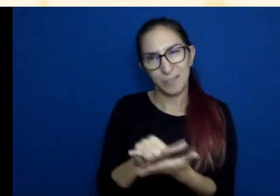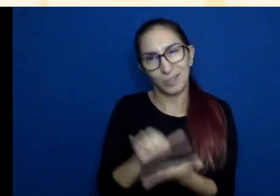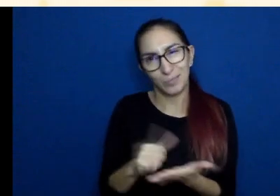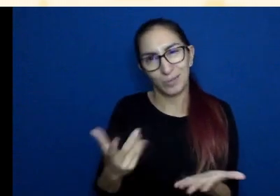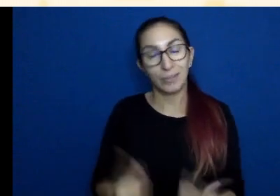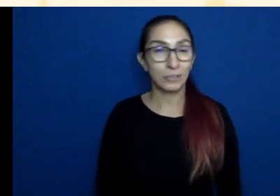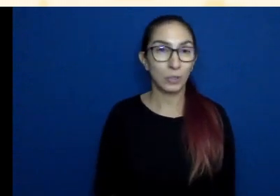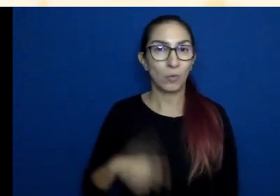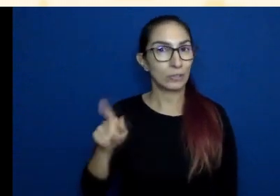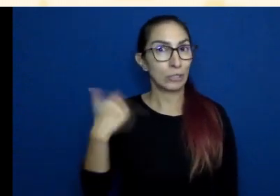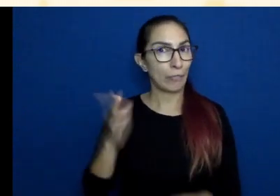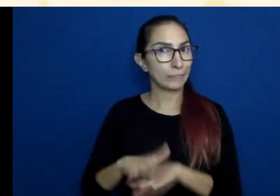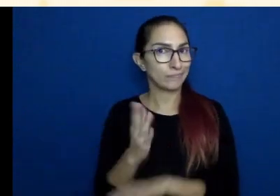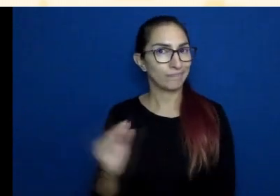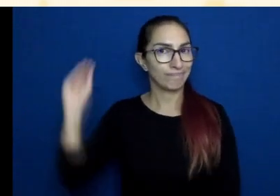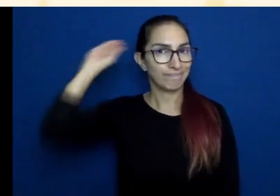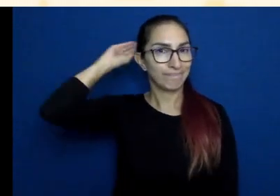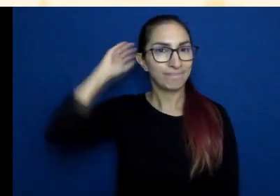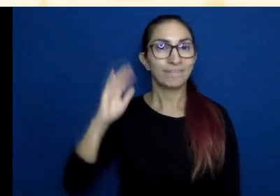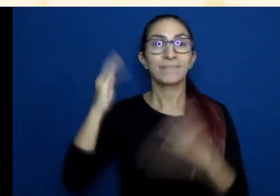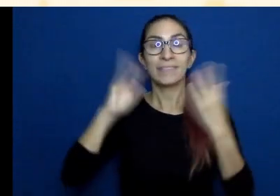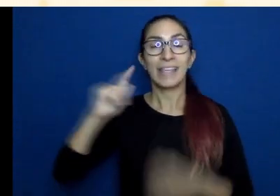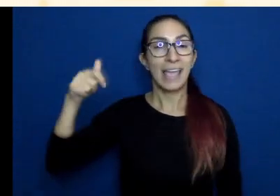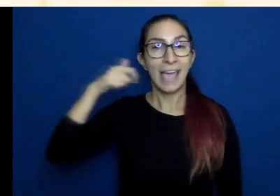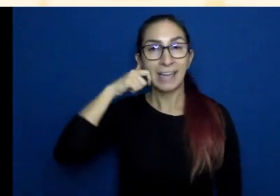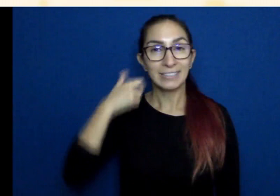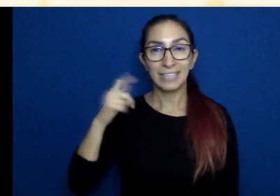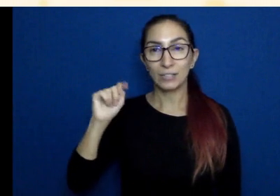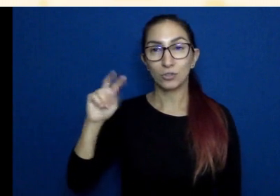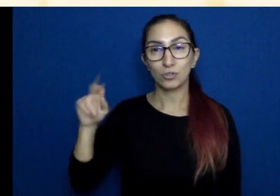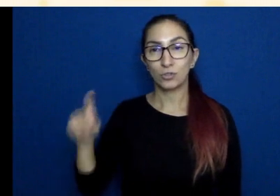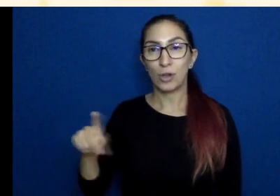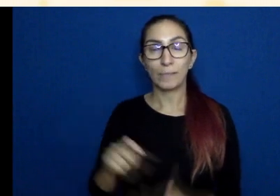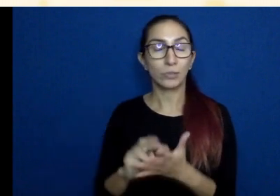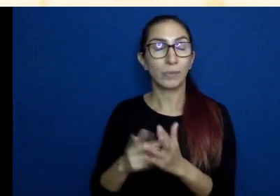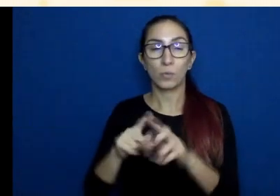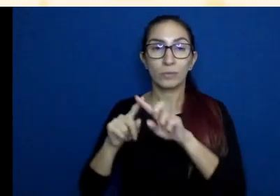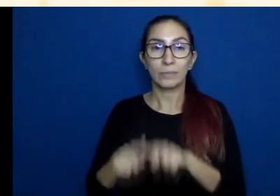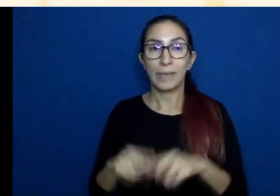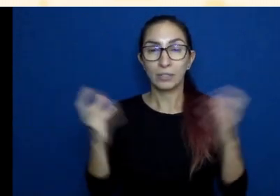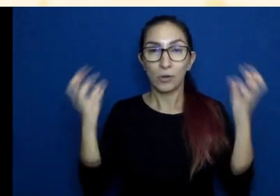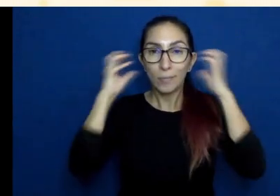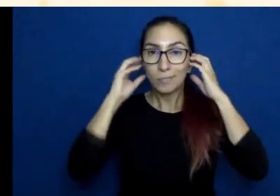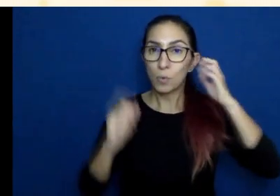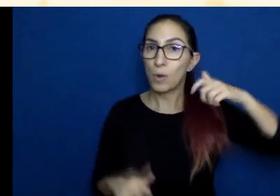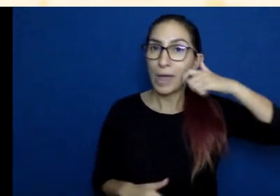So basically, it's impossible to do. So it's another thing to watch out for. Then we have the headset trap.